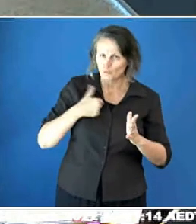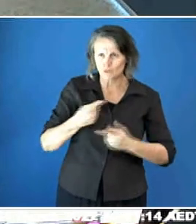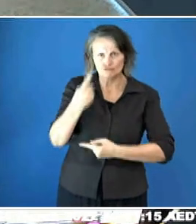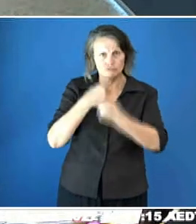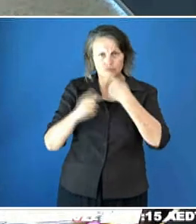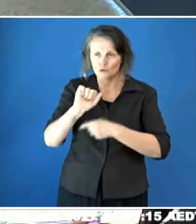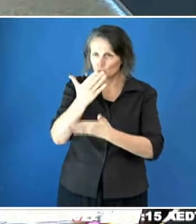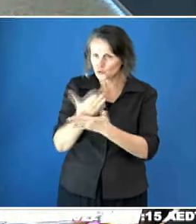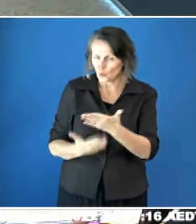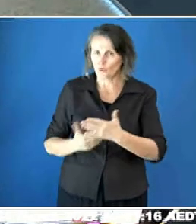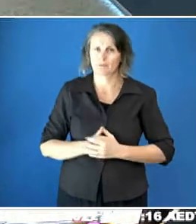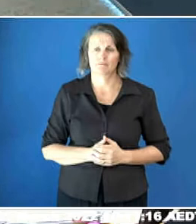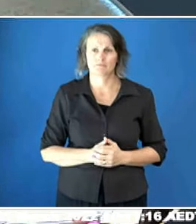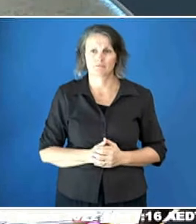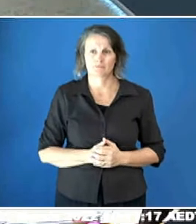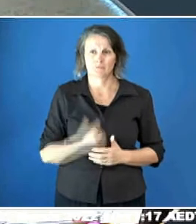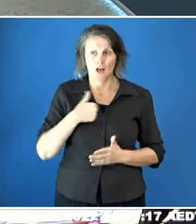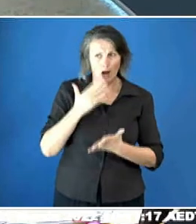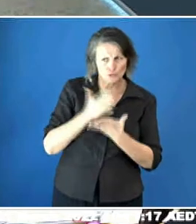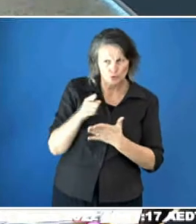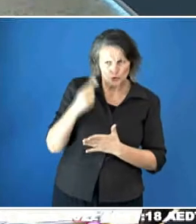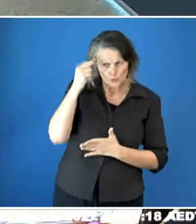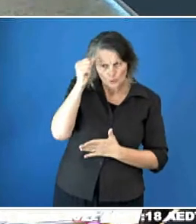I'm sure you've been introduced to the Commissioners in the room, but I will just